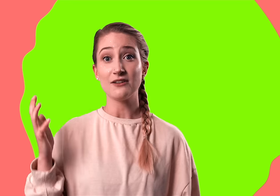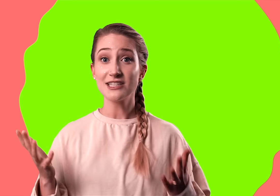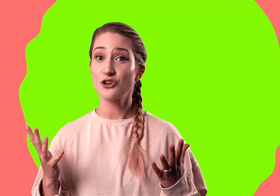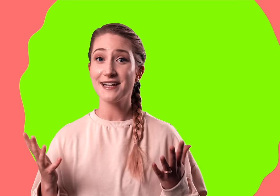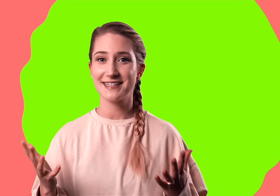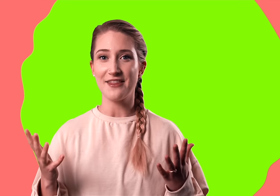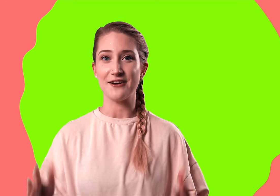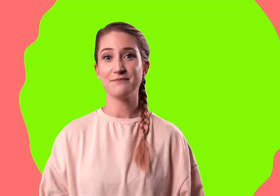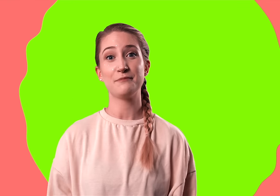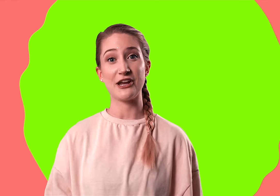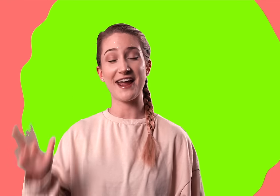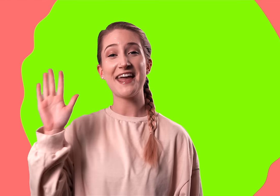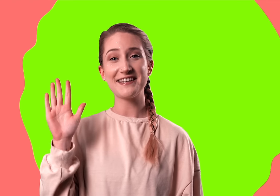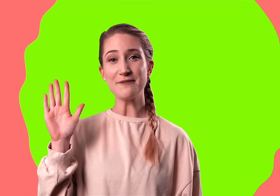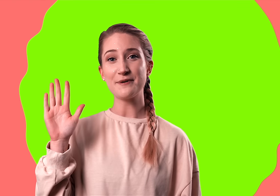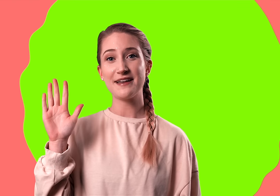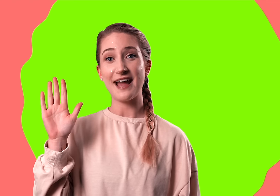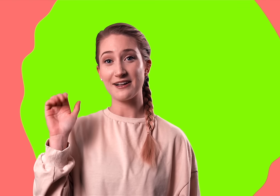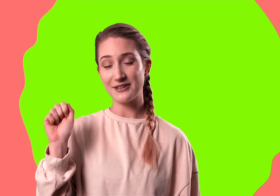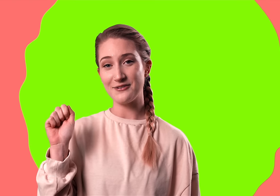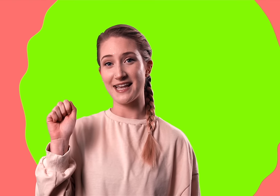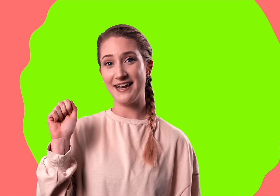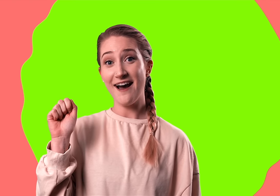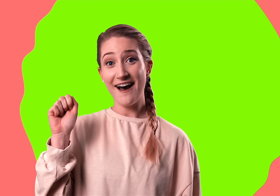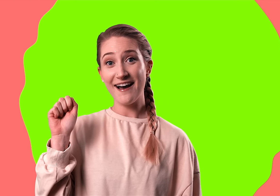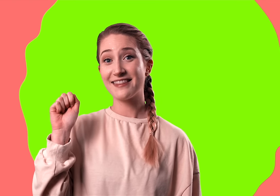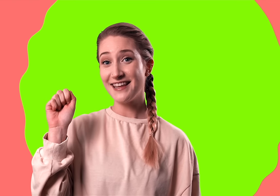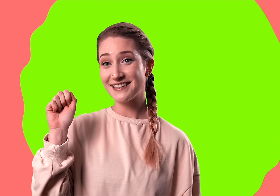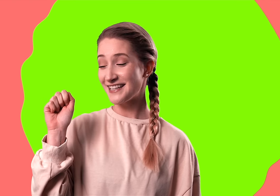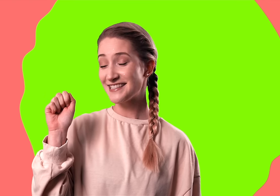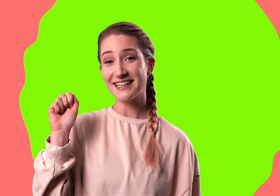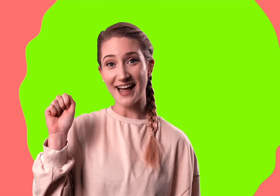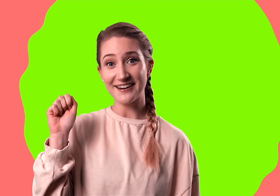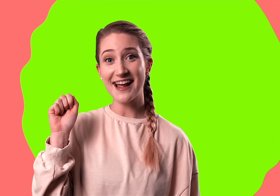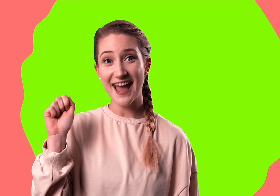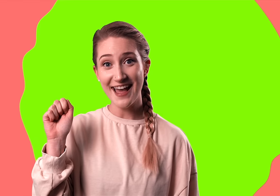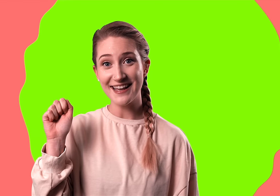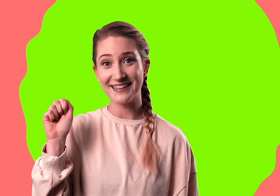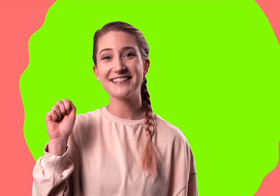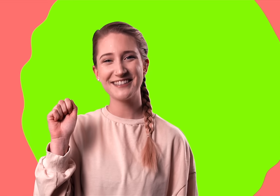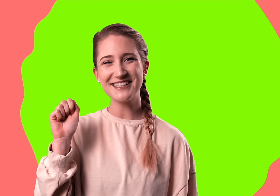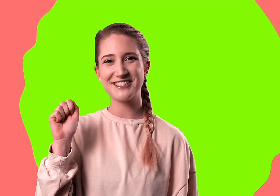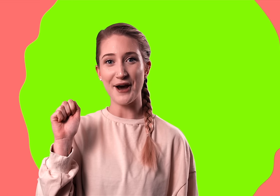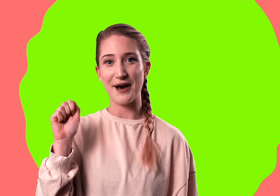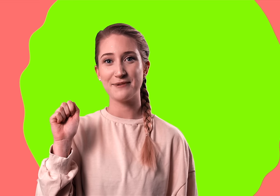Now let's try it together. Put your hand up and close it. This is the letter A. Good job!